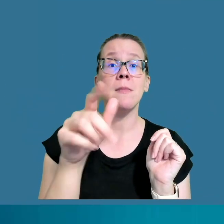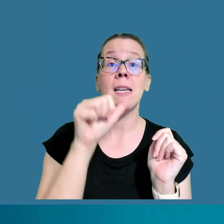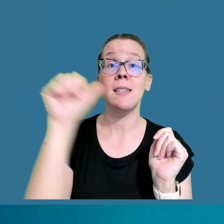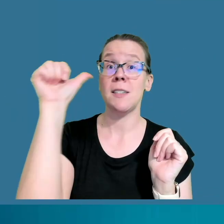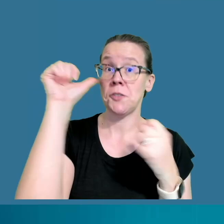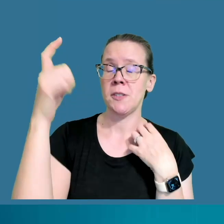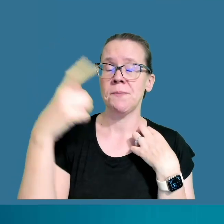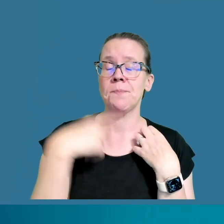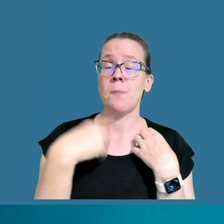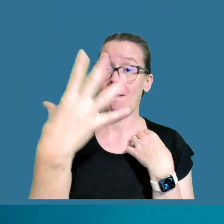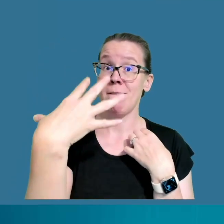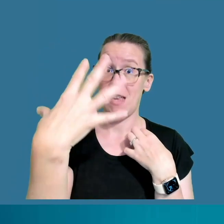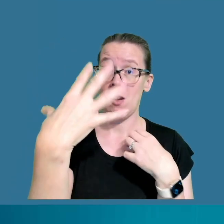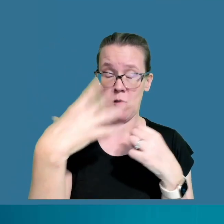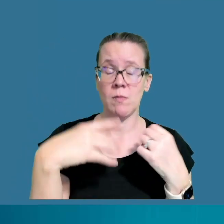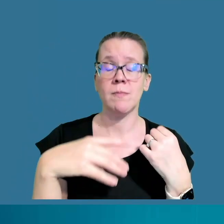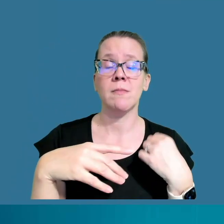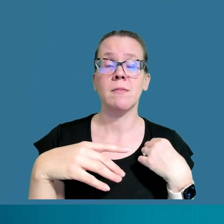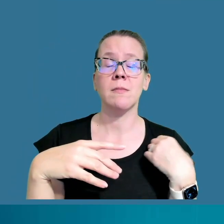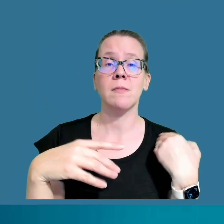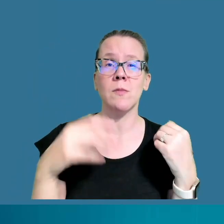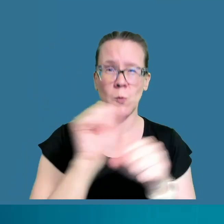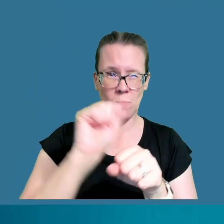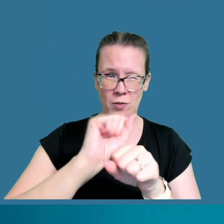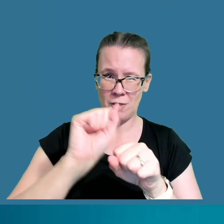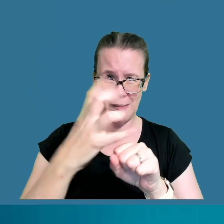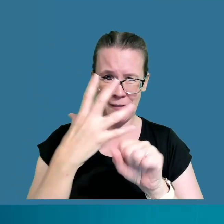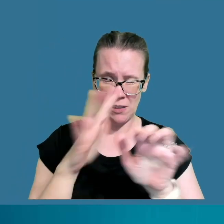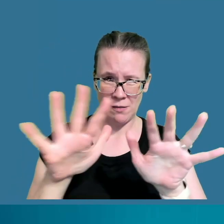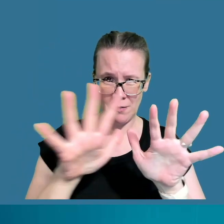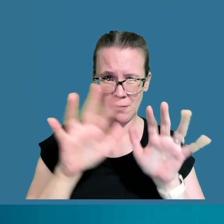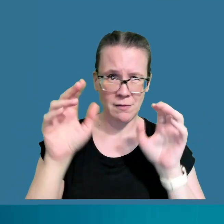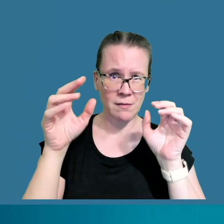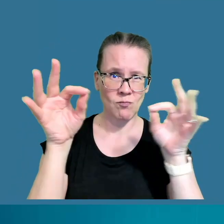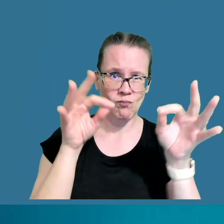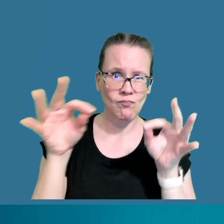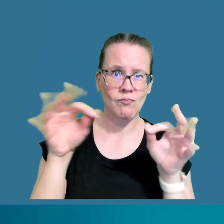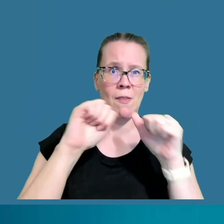was working on filming a tutorial and, um, setting everything up. I was trying